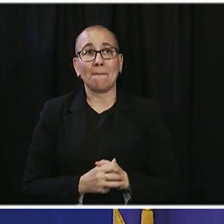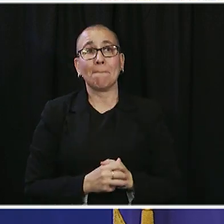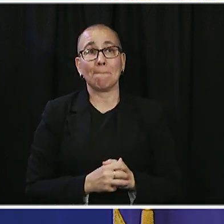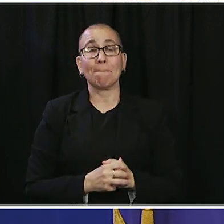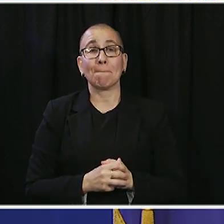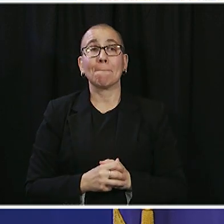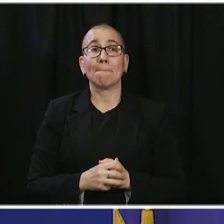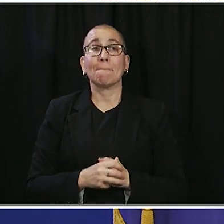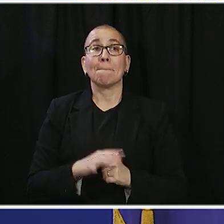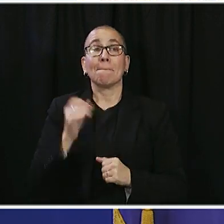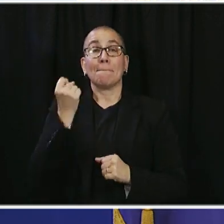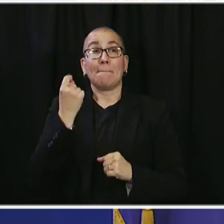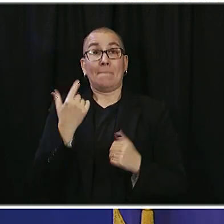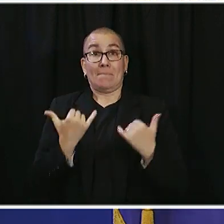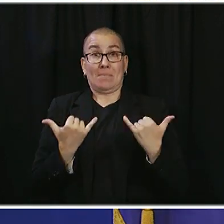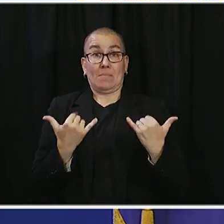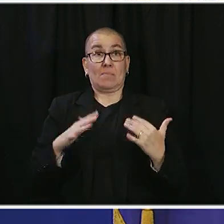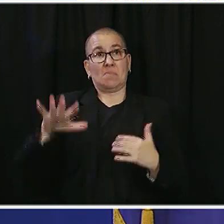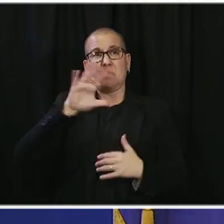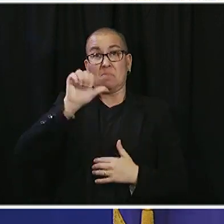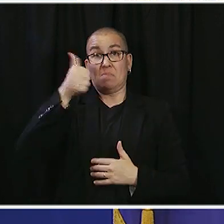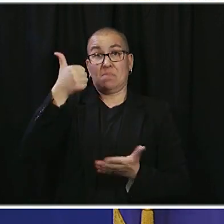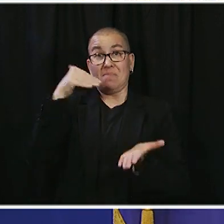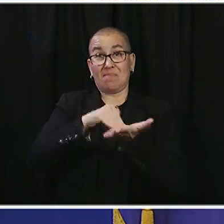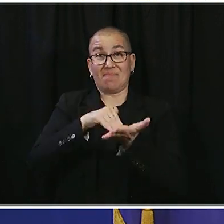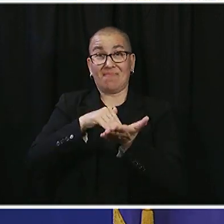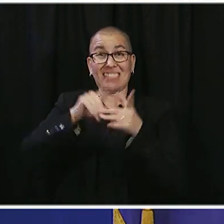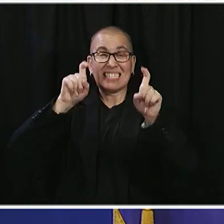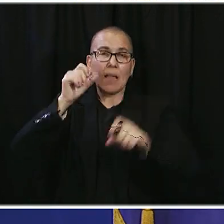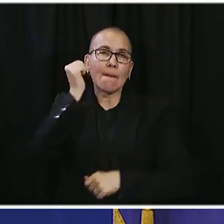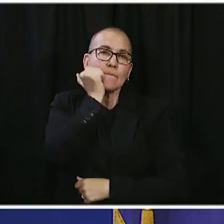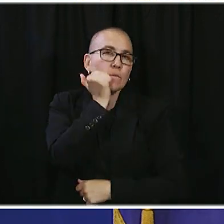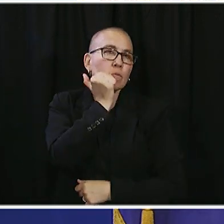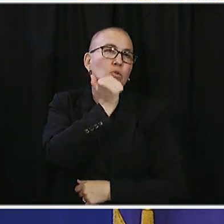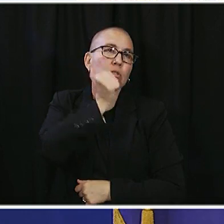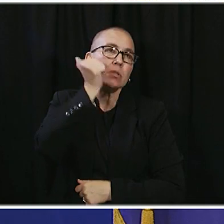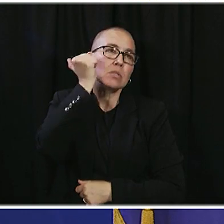NEXT WEEK OR SO, WE NEED TO BE UP OVER 10,000. THAT PUTS US AT A PER CAPITA HIGHER THAN ANY STATE IN THE